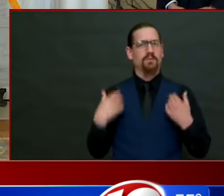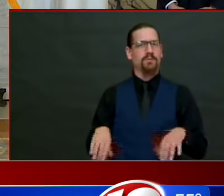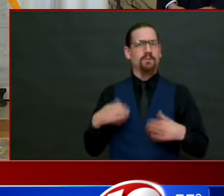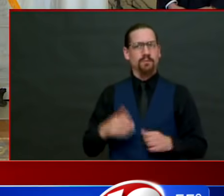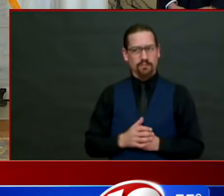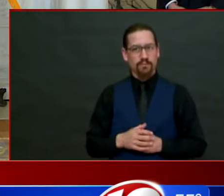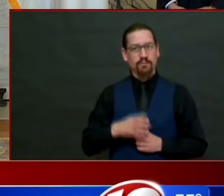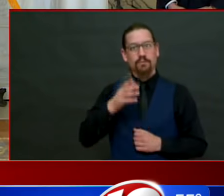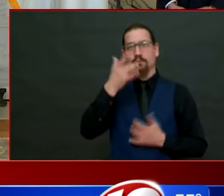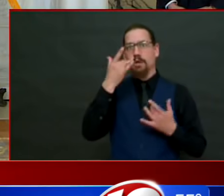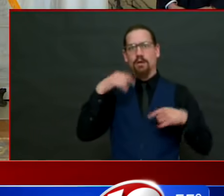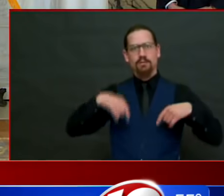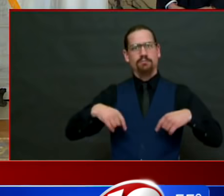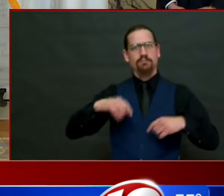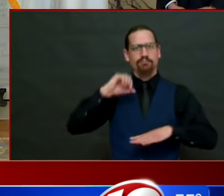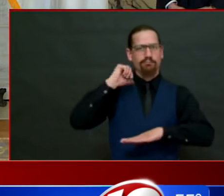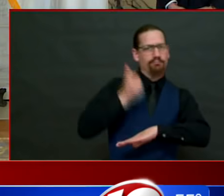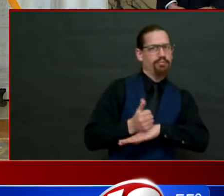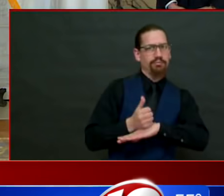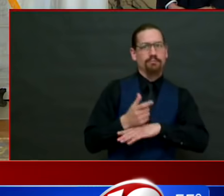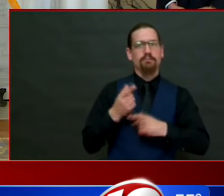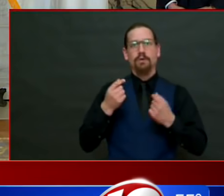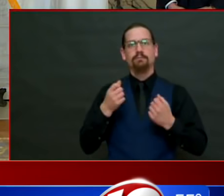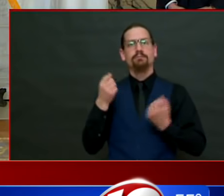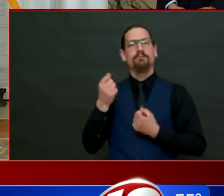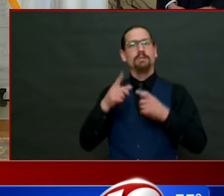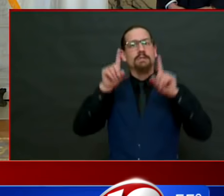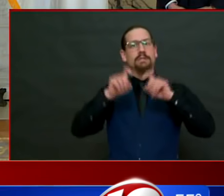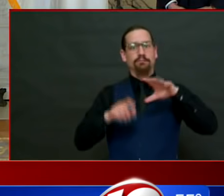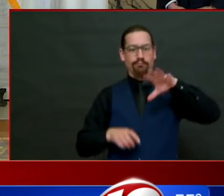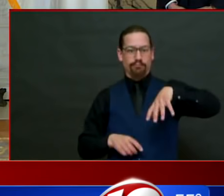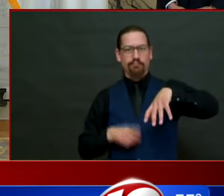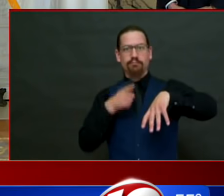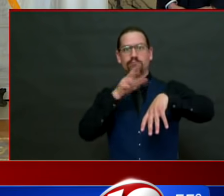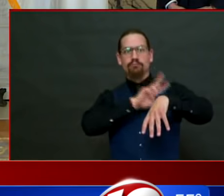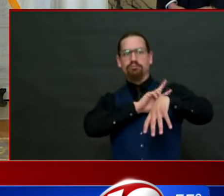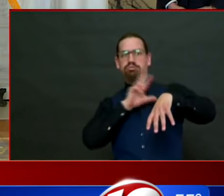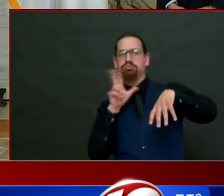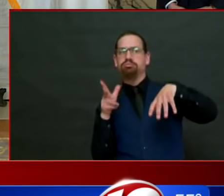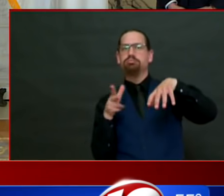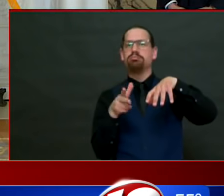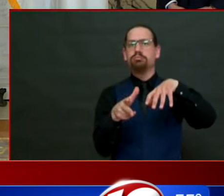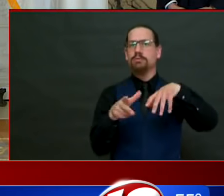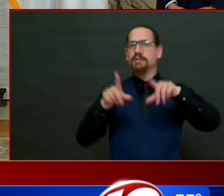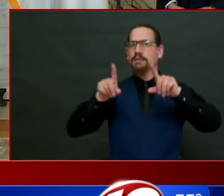TO ESTABLISH DRIVE-THROUGH CENTERS, LEVERAGING THE NATIONAL GUARD TO STAFF THE DRIVE-THROUGH